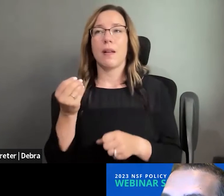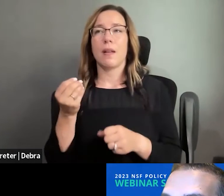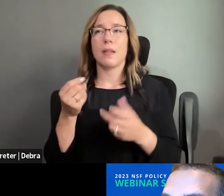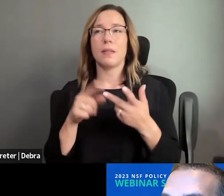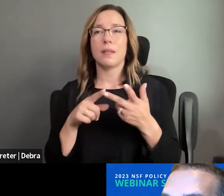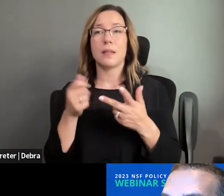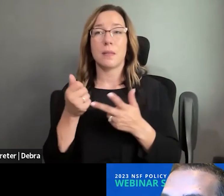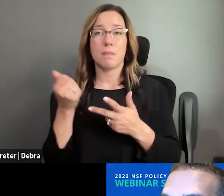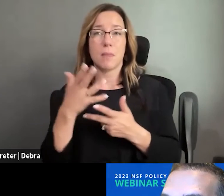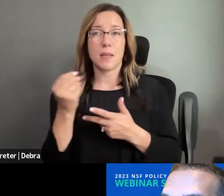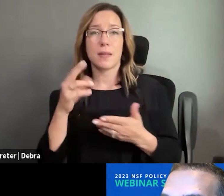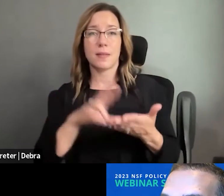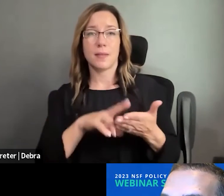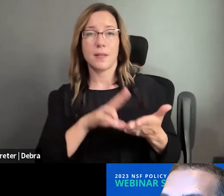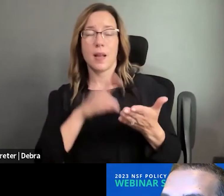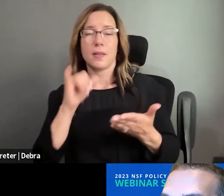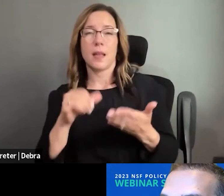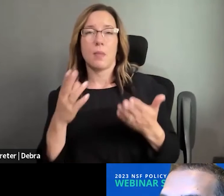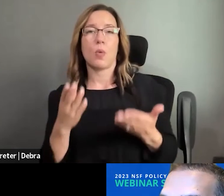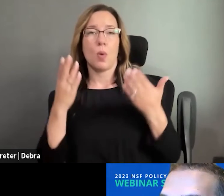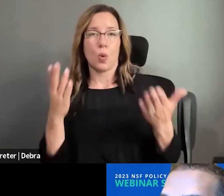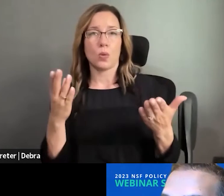signs that proposal and make sure all of